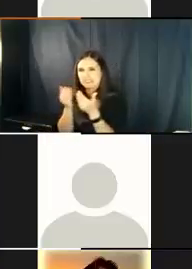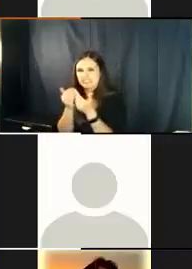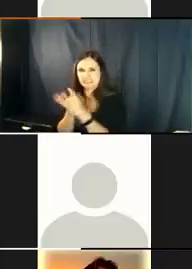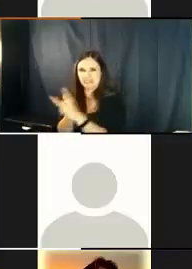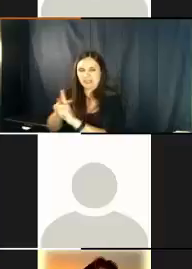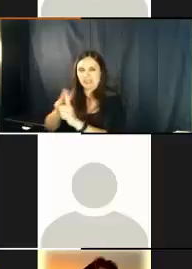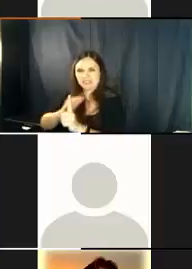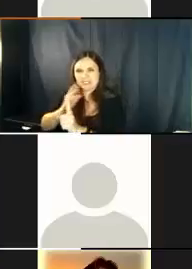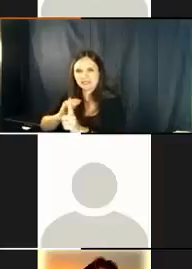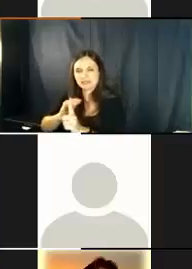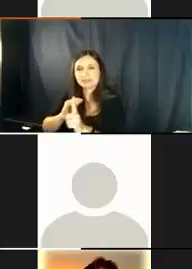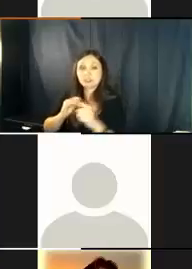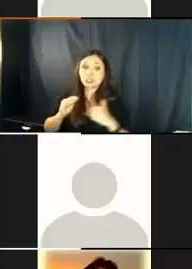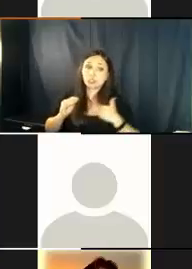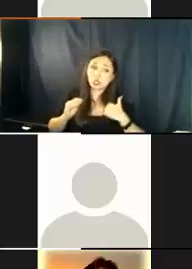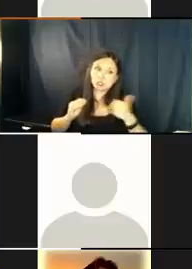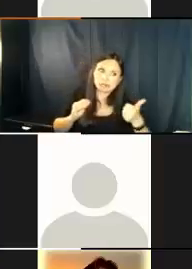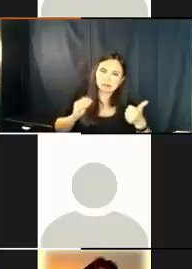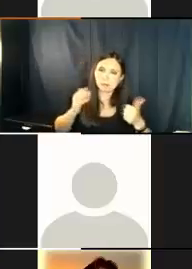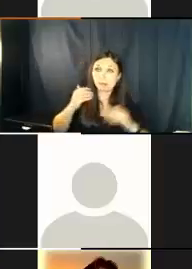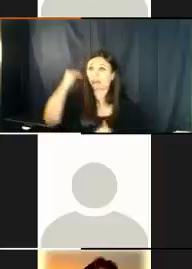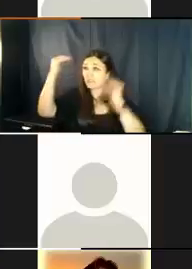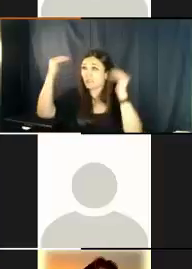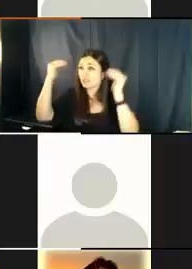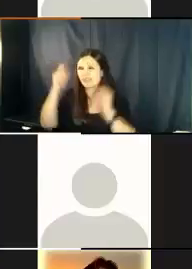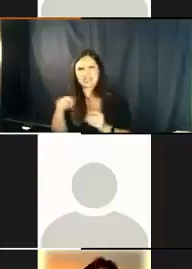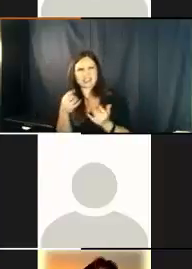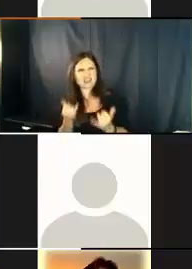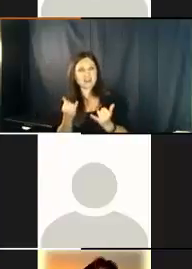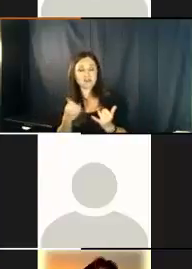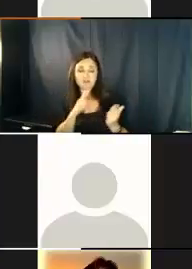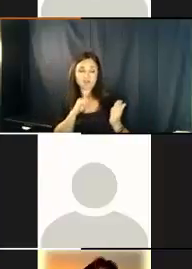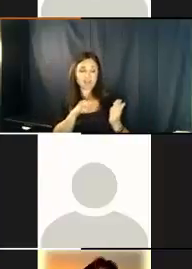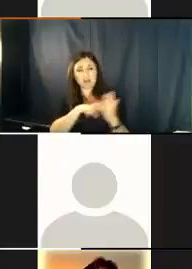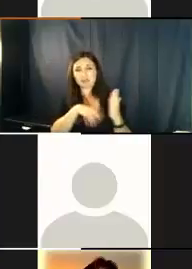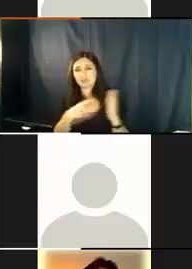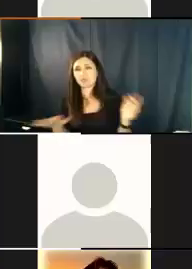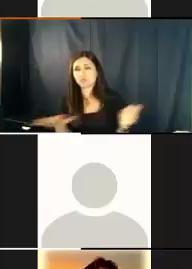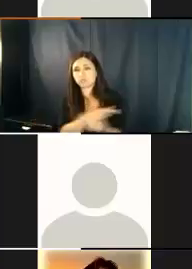If I don't need this in the moment my schedule is so full I'm not going to take the time